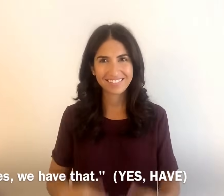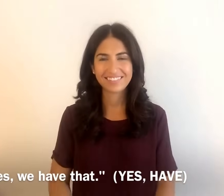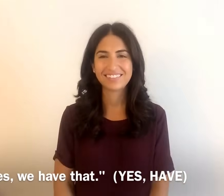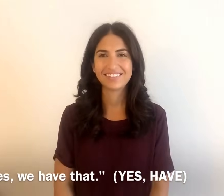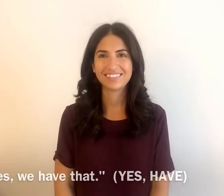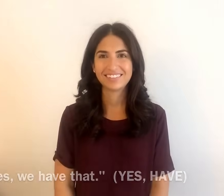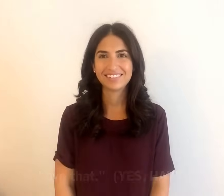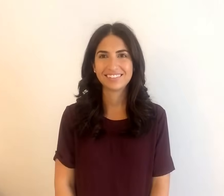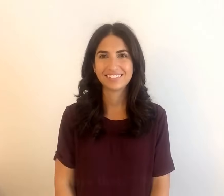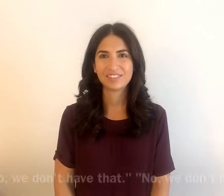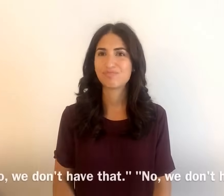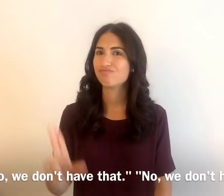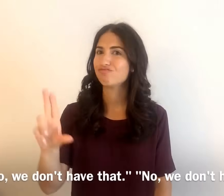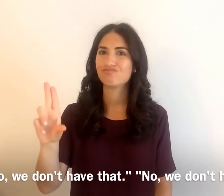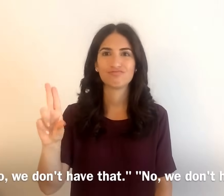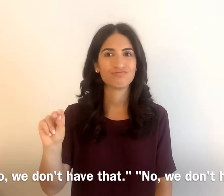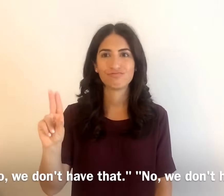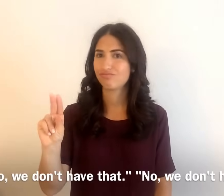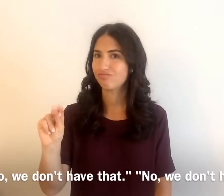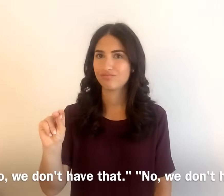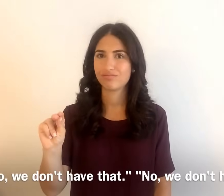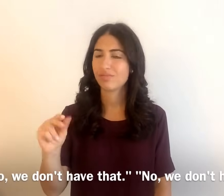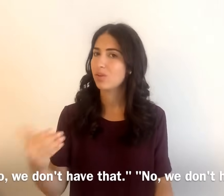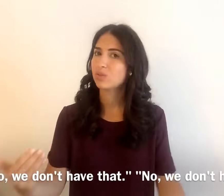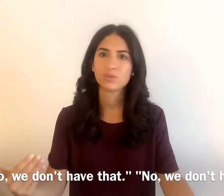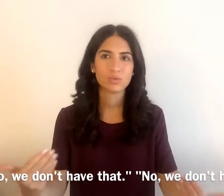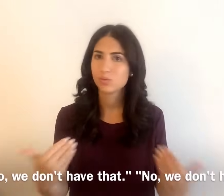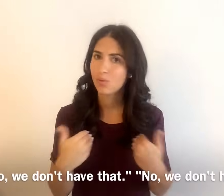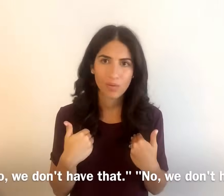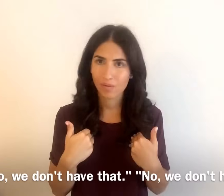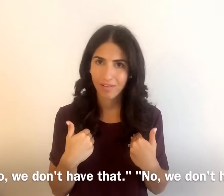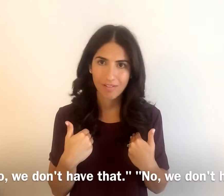so like: "yes we have that" "no we don't have that"